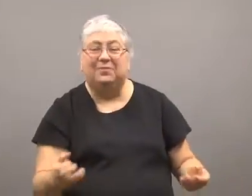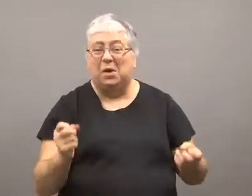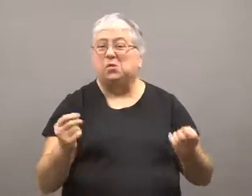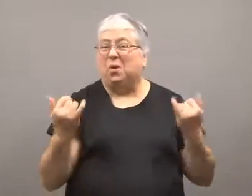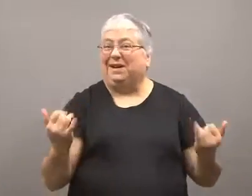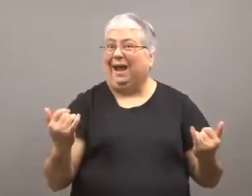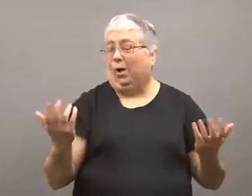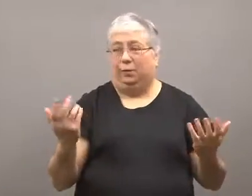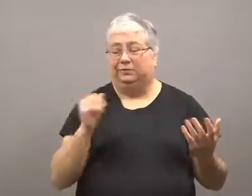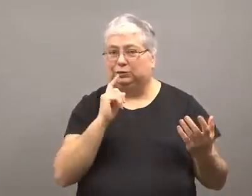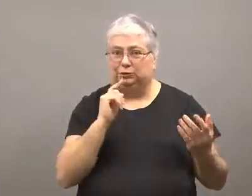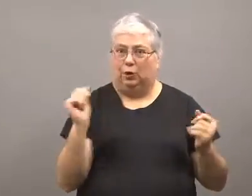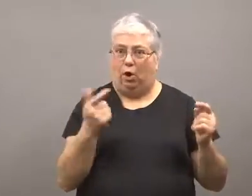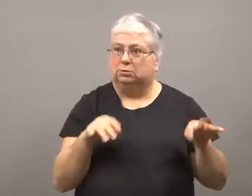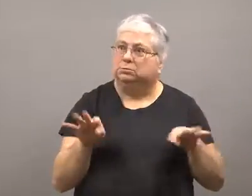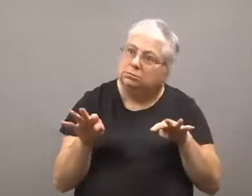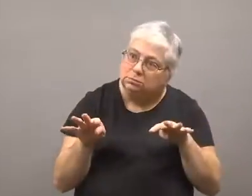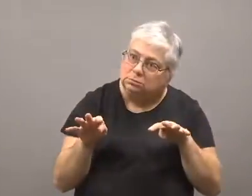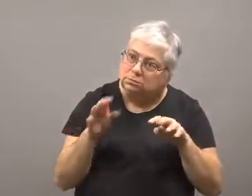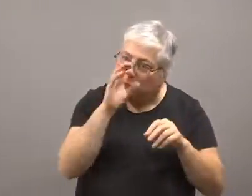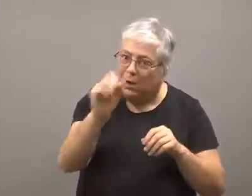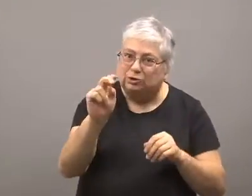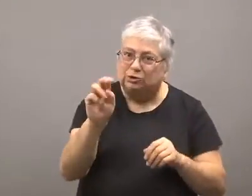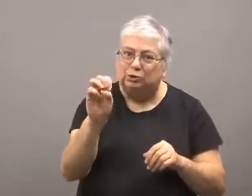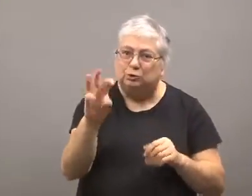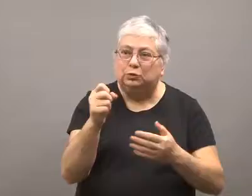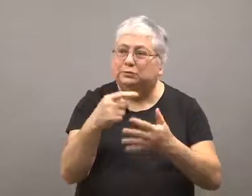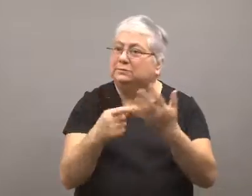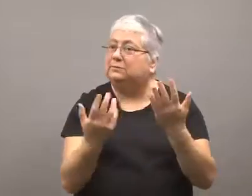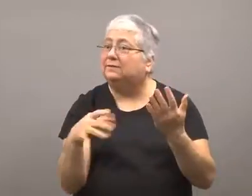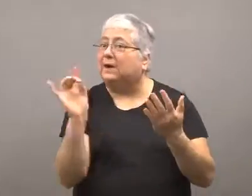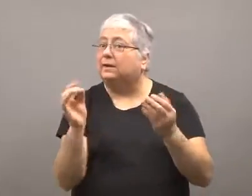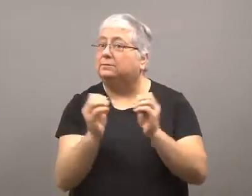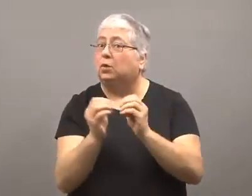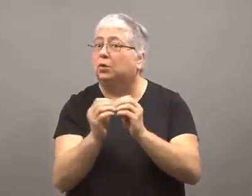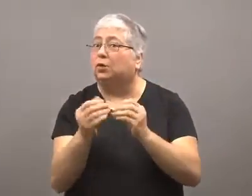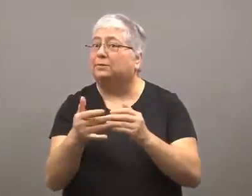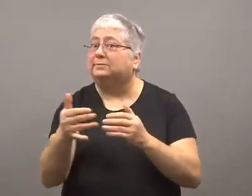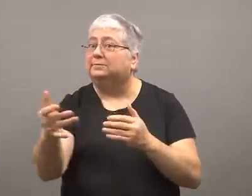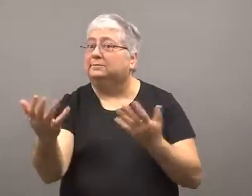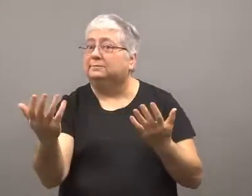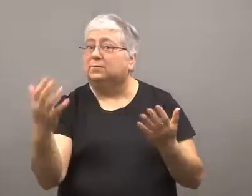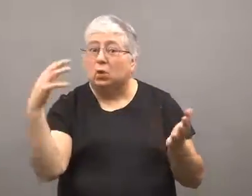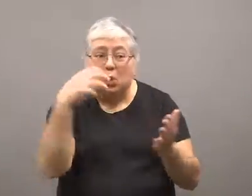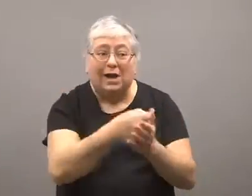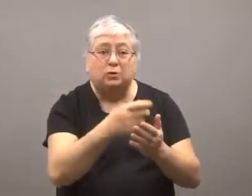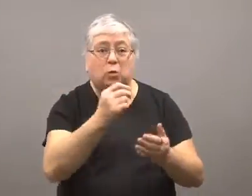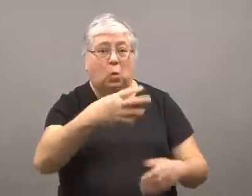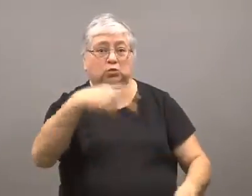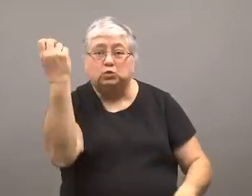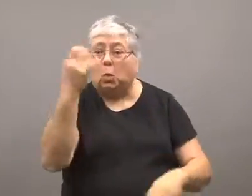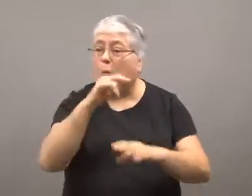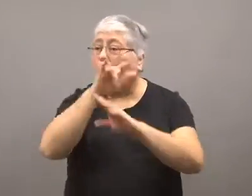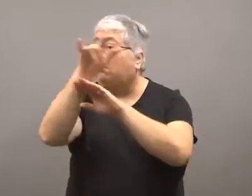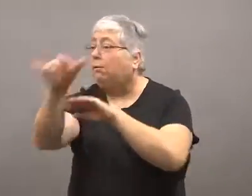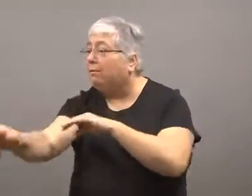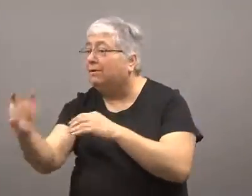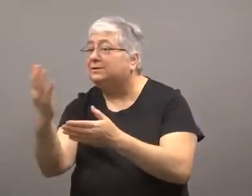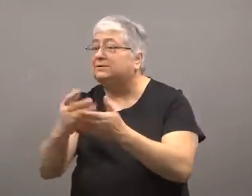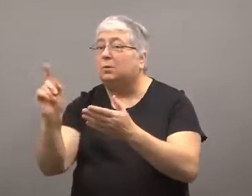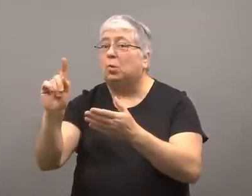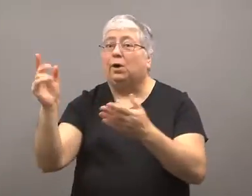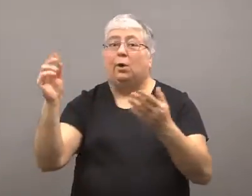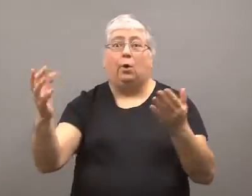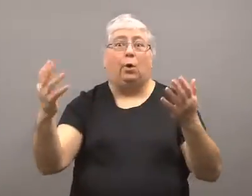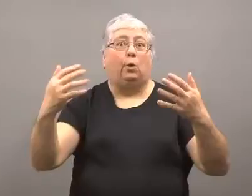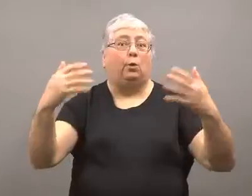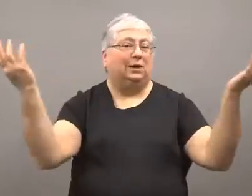All eyes are on the news for any new developments.